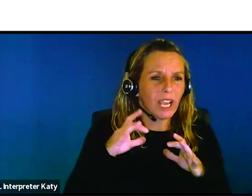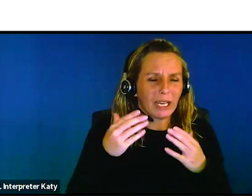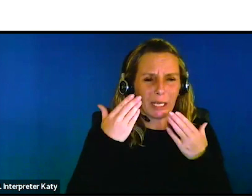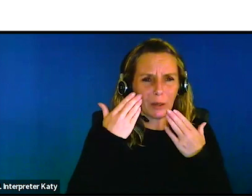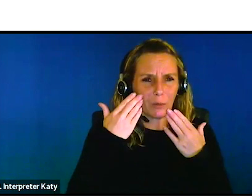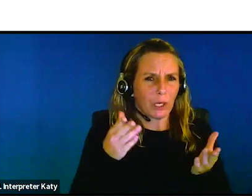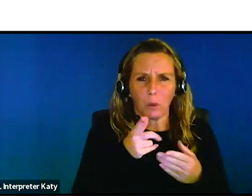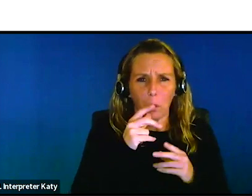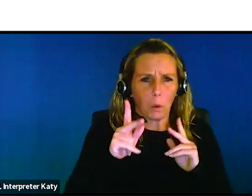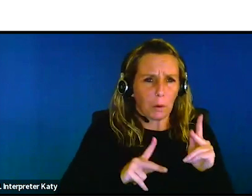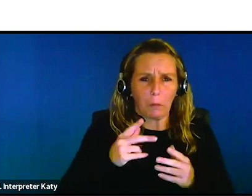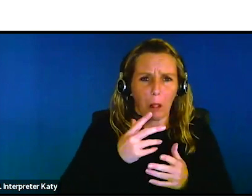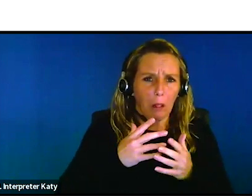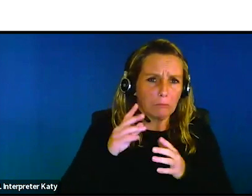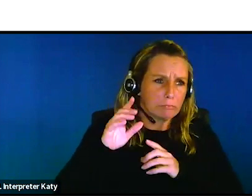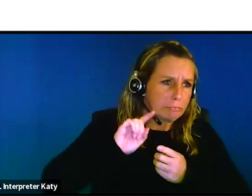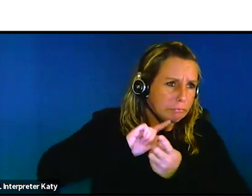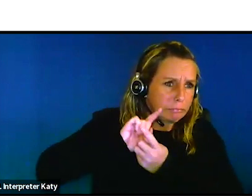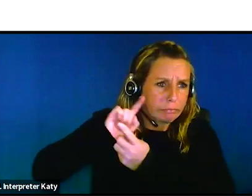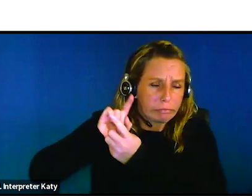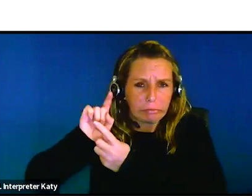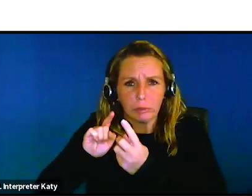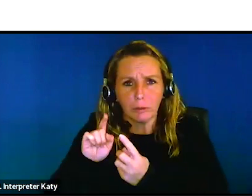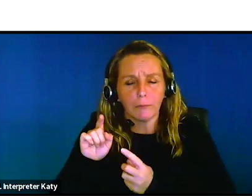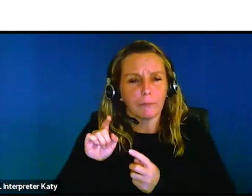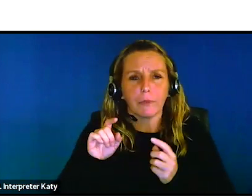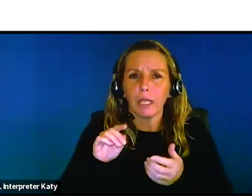in. And all of that was okay with the community.